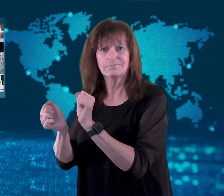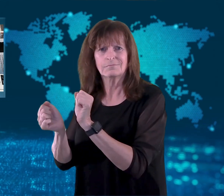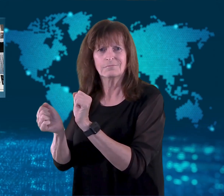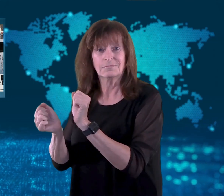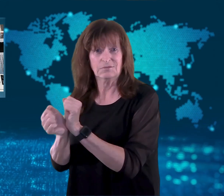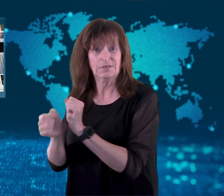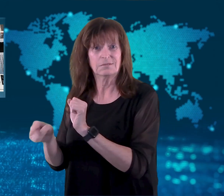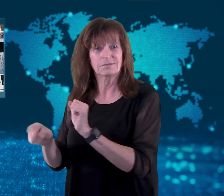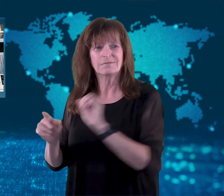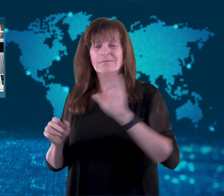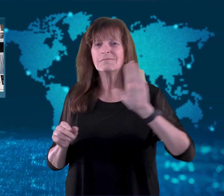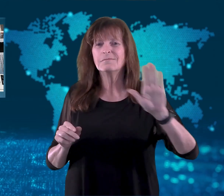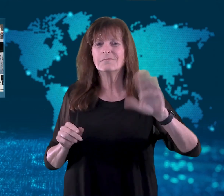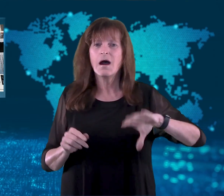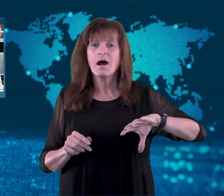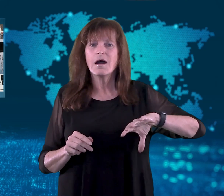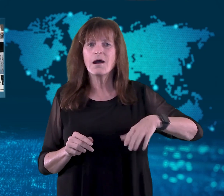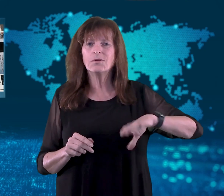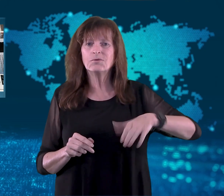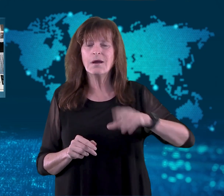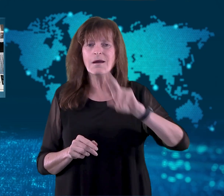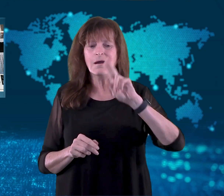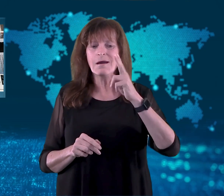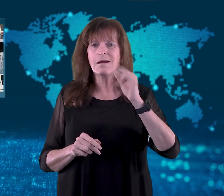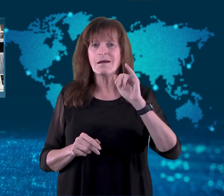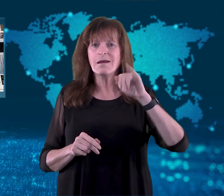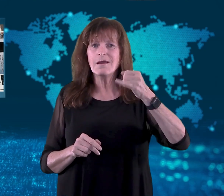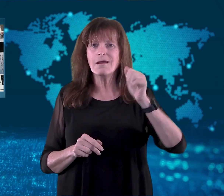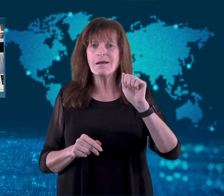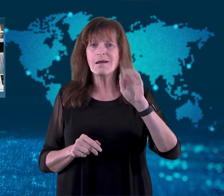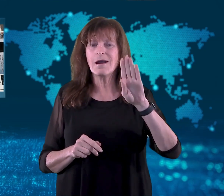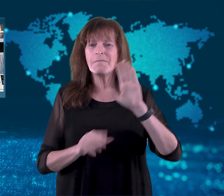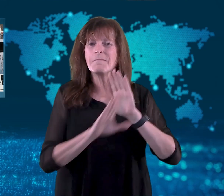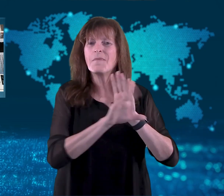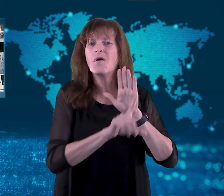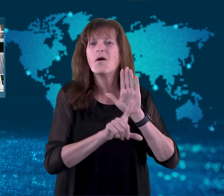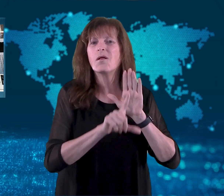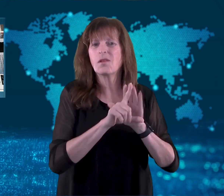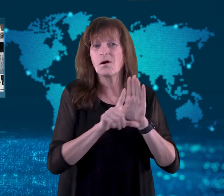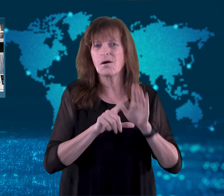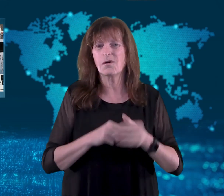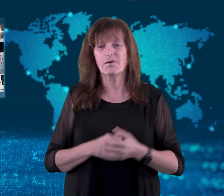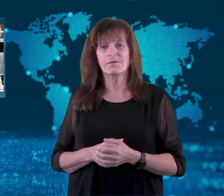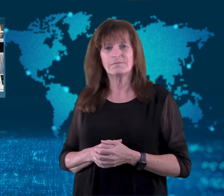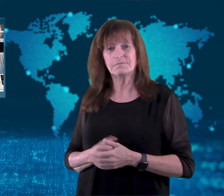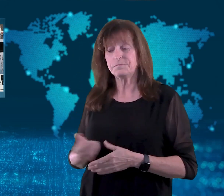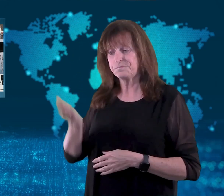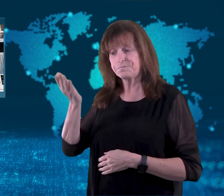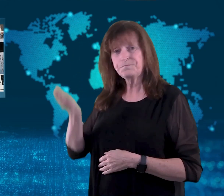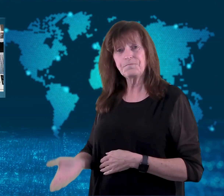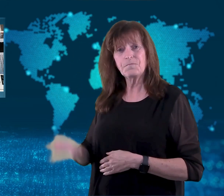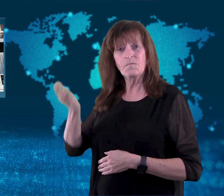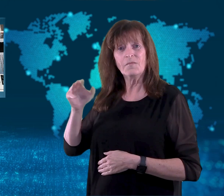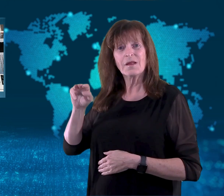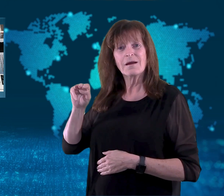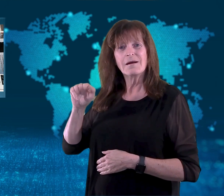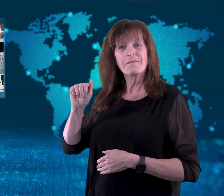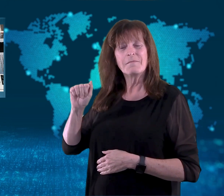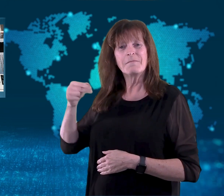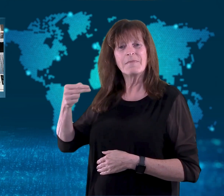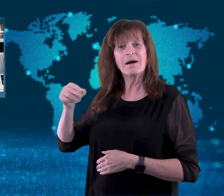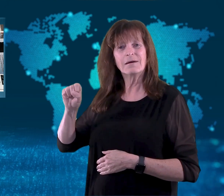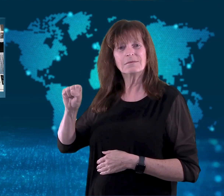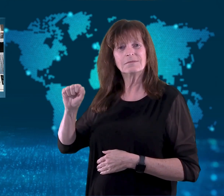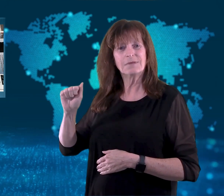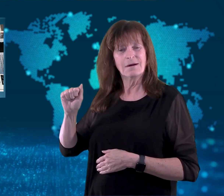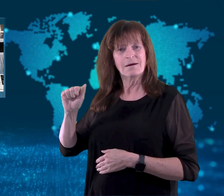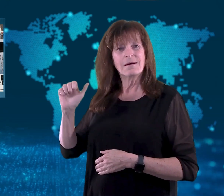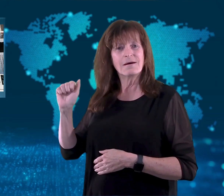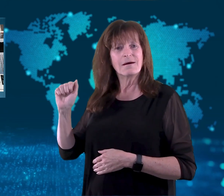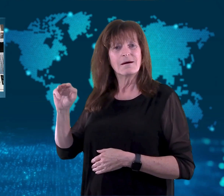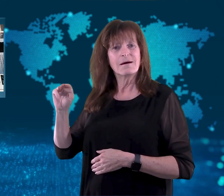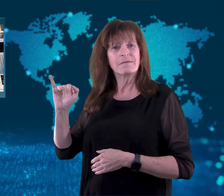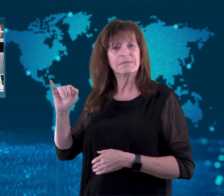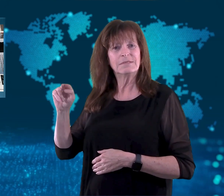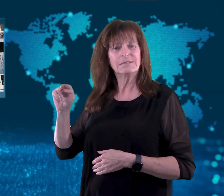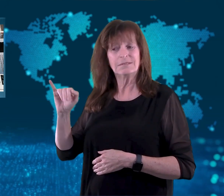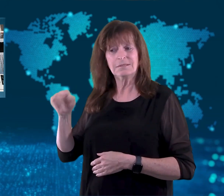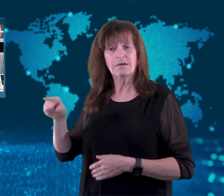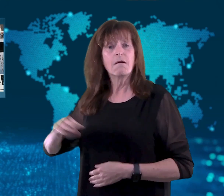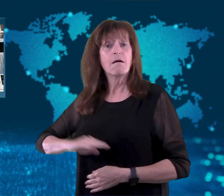Mahsa Amini, 22-year-old, was on a visit with her family to the Iranian capital of Tehran.